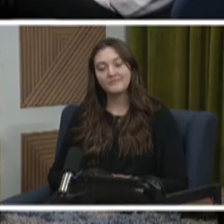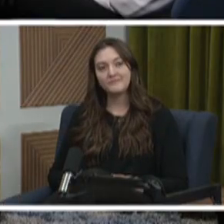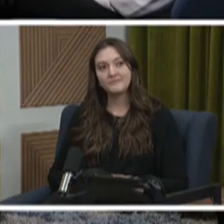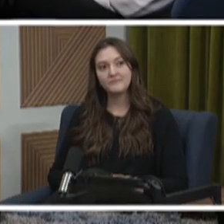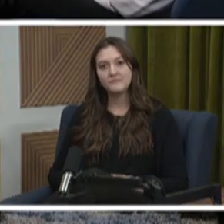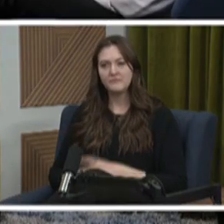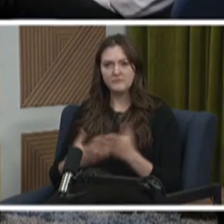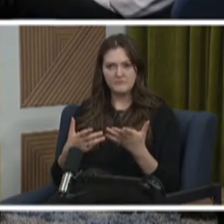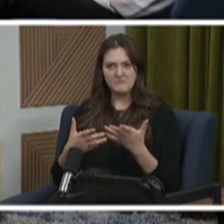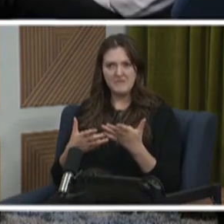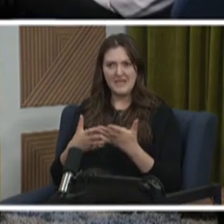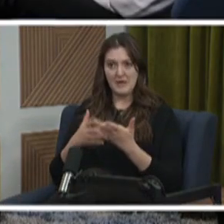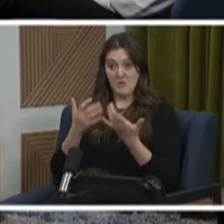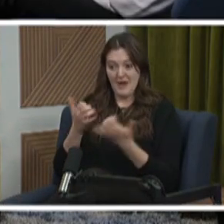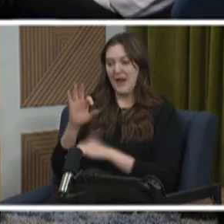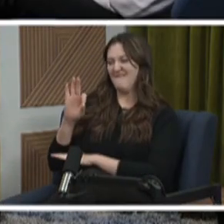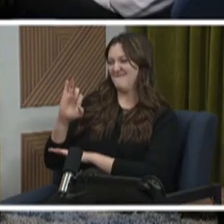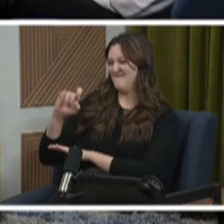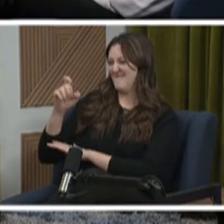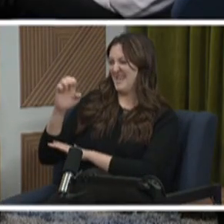Is it fixed at this point or is it evolving still?